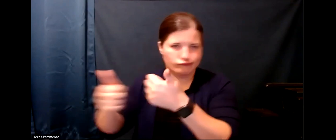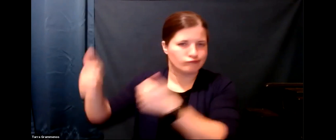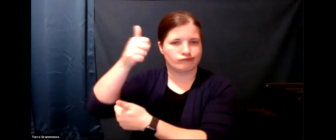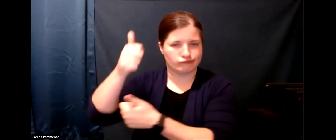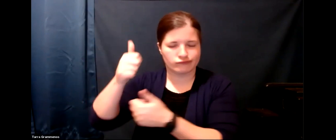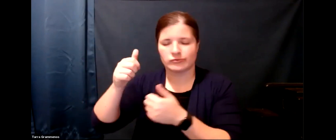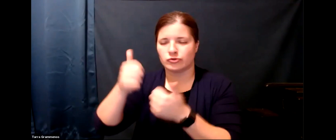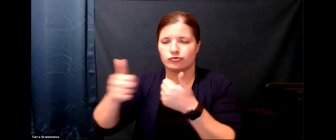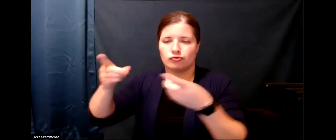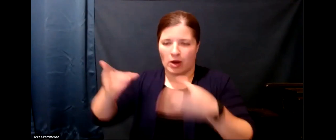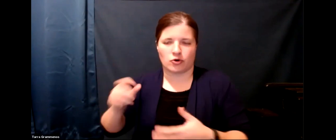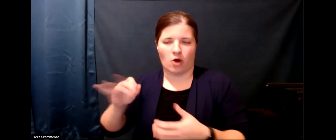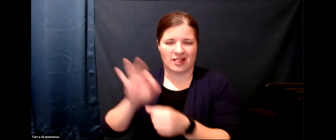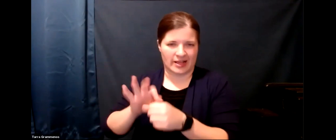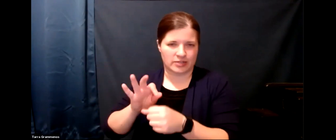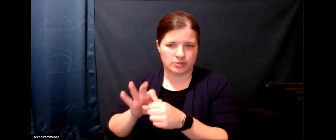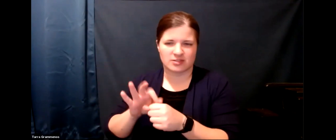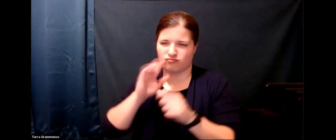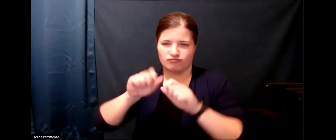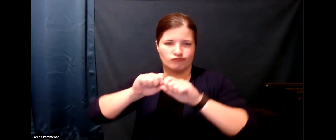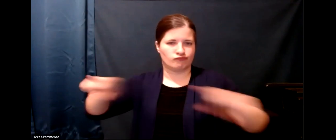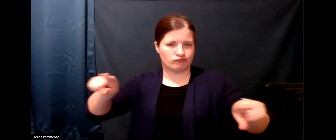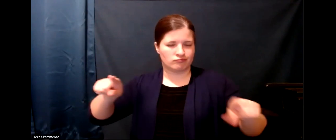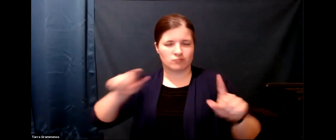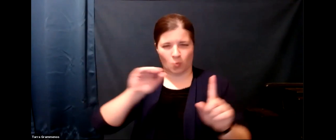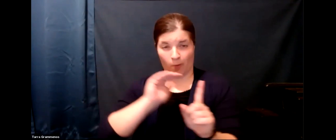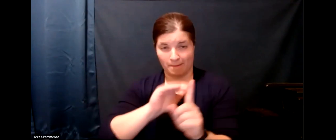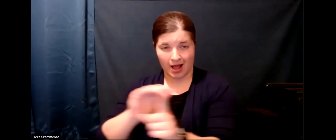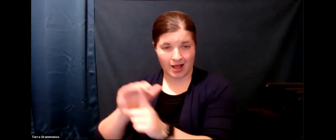And ask that he send out a reminder, not only to our